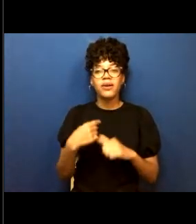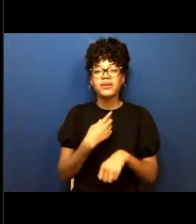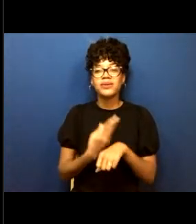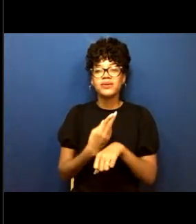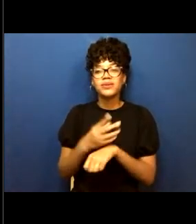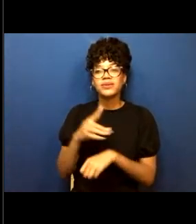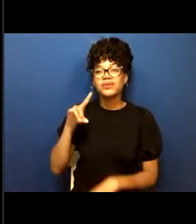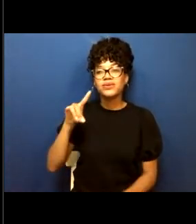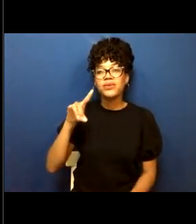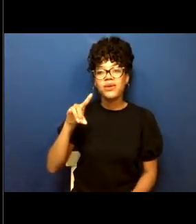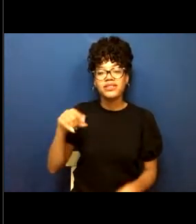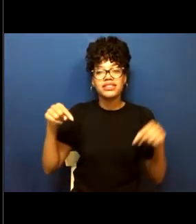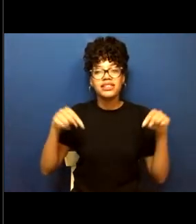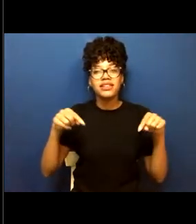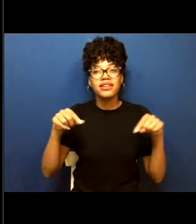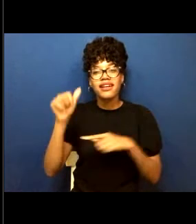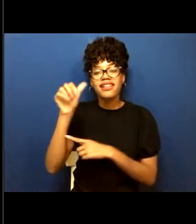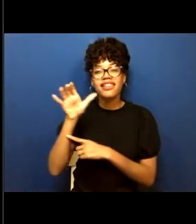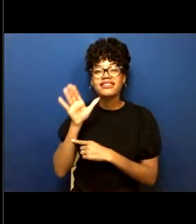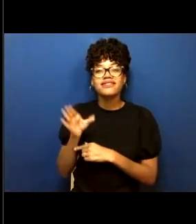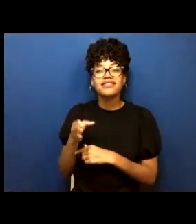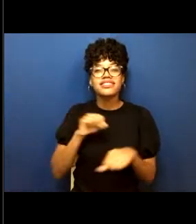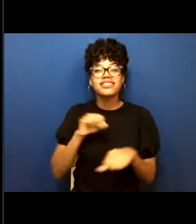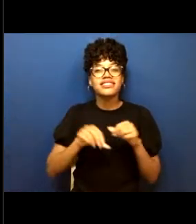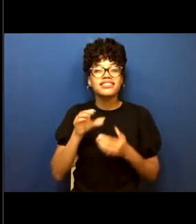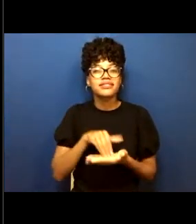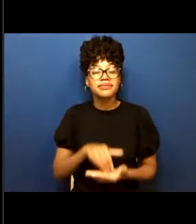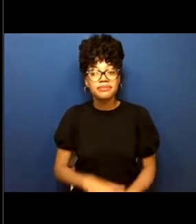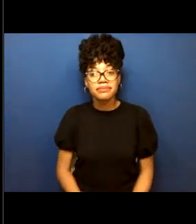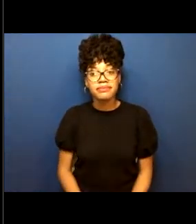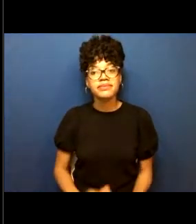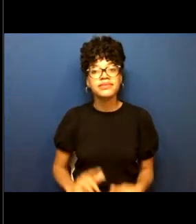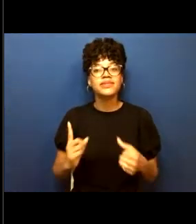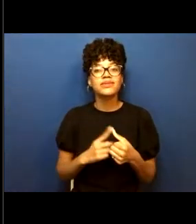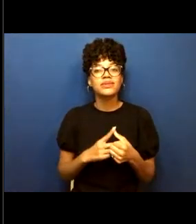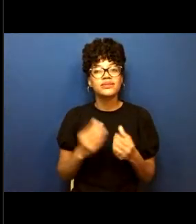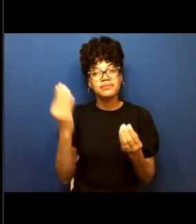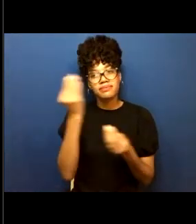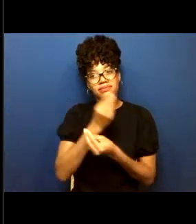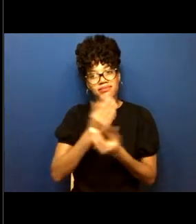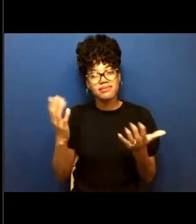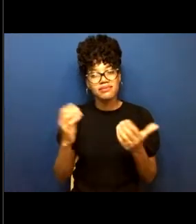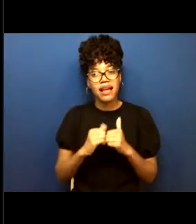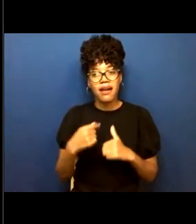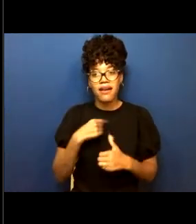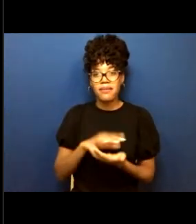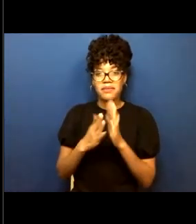at the Alaska Fishery Science Center. So, first I want to share a bit about how I came to be a marine biologist.